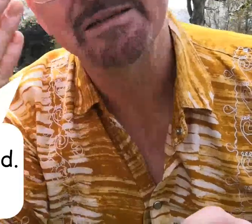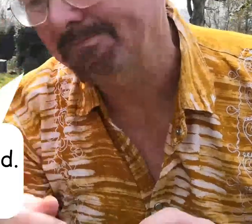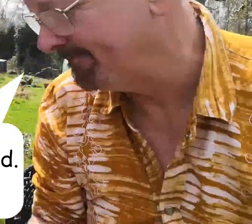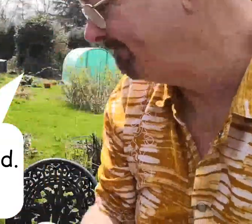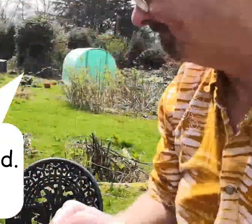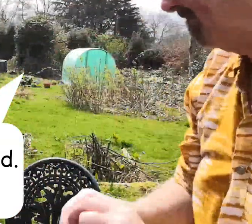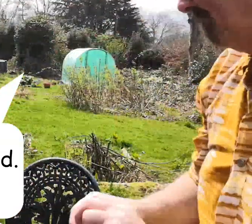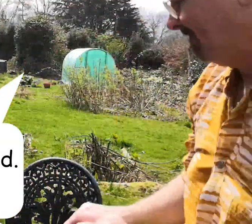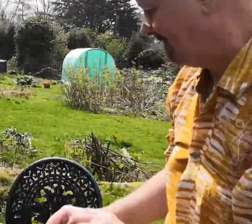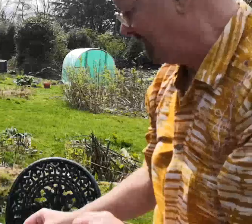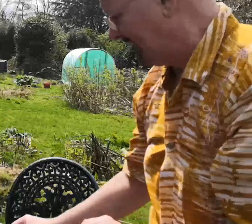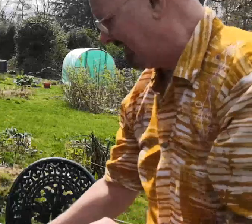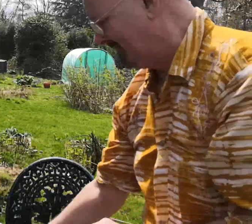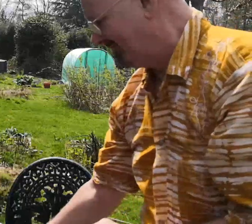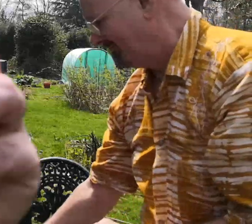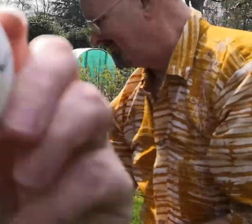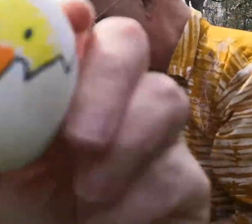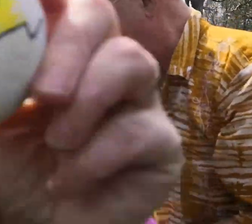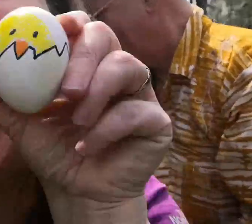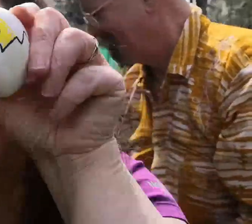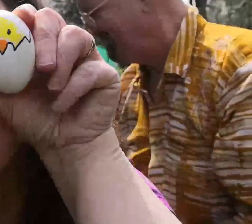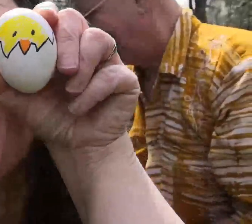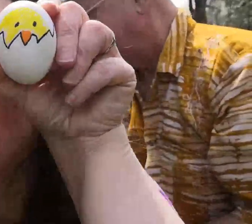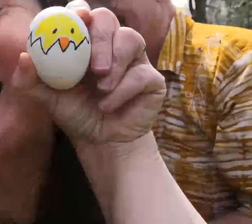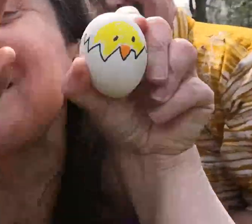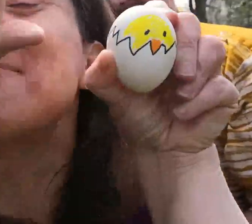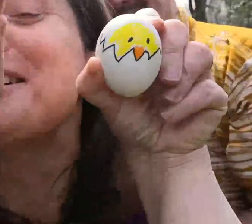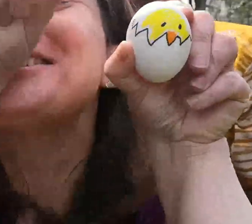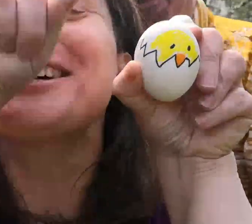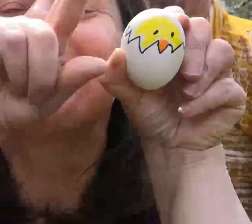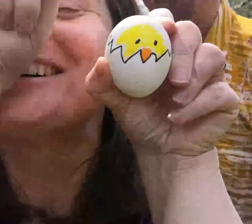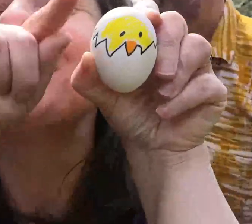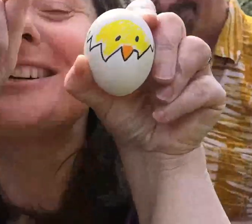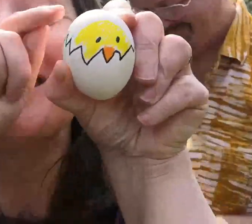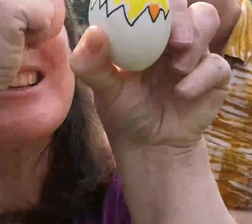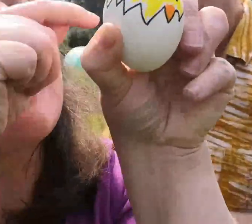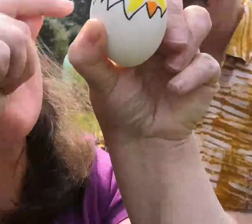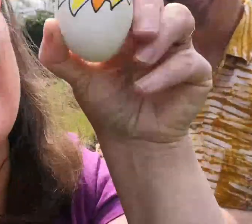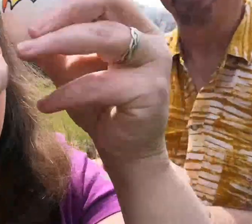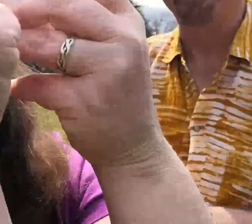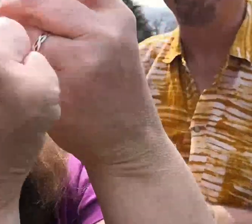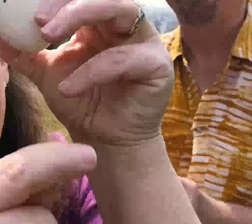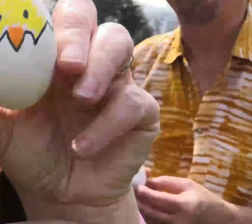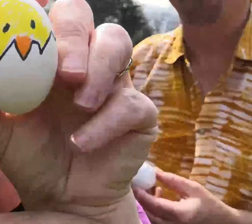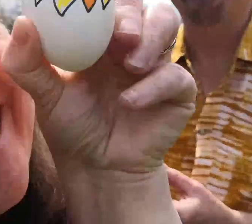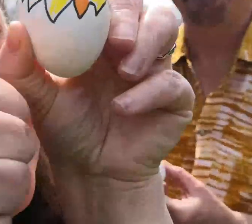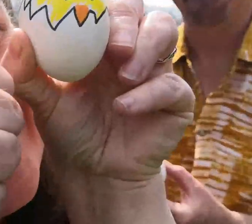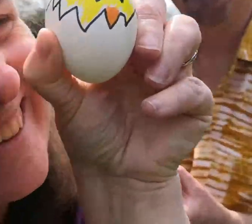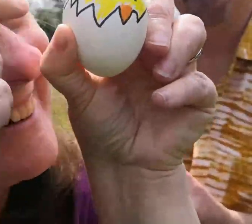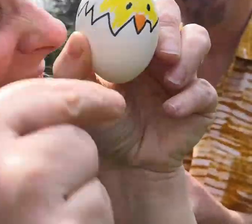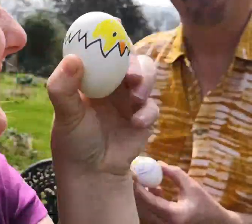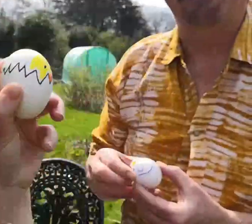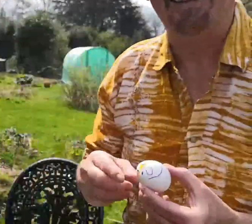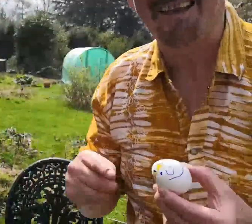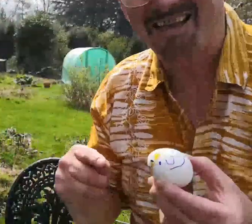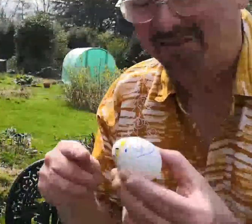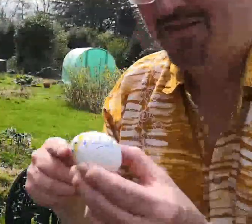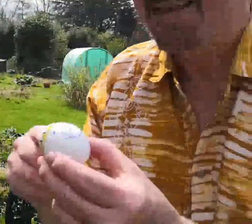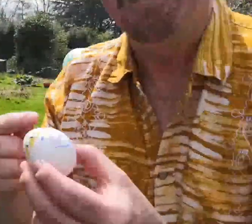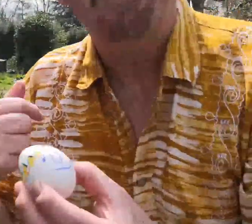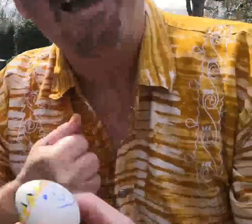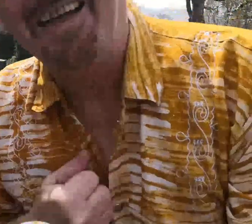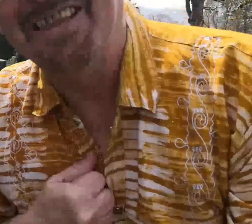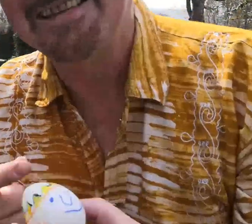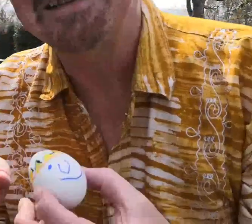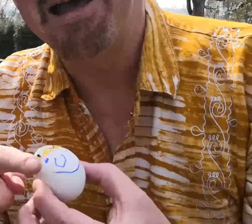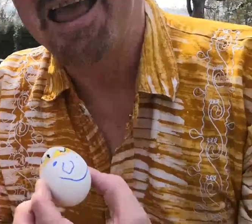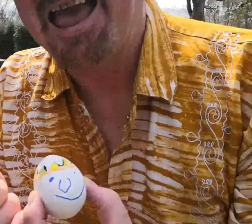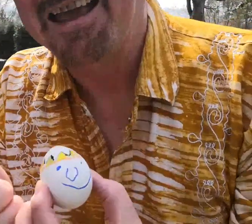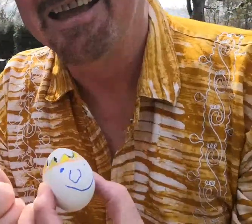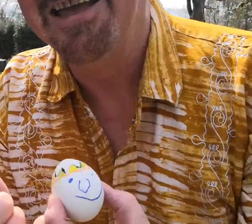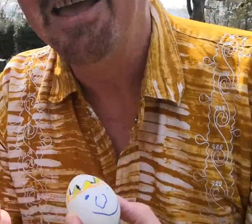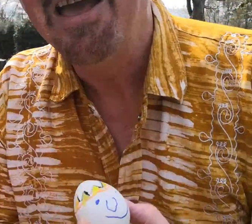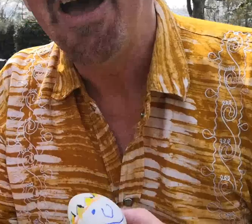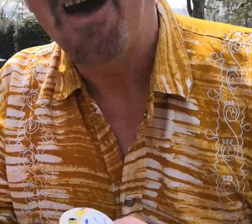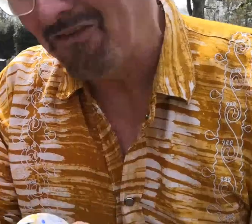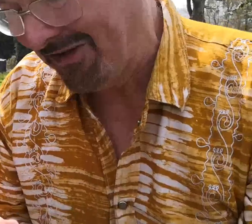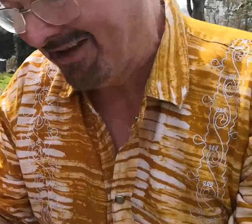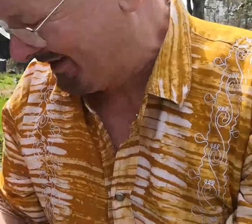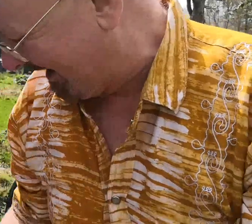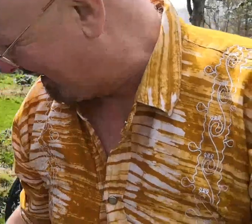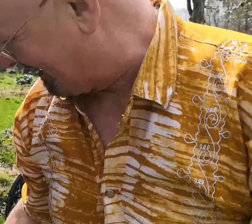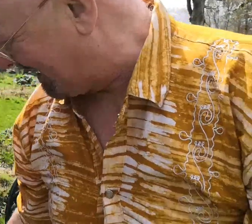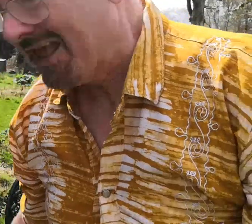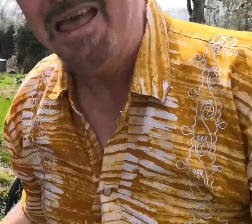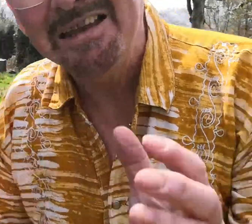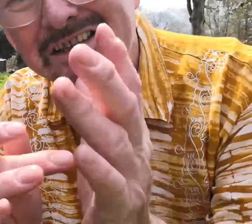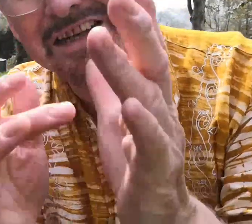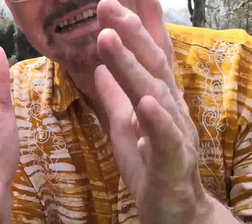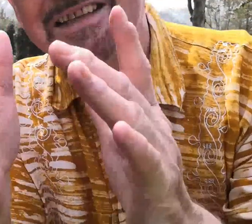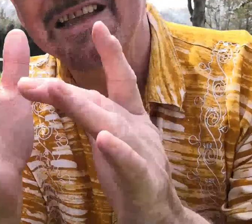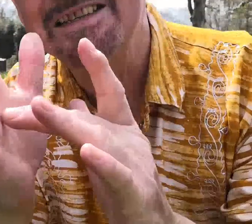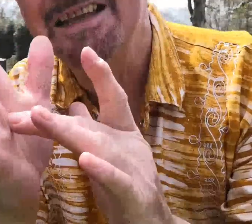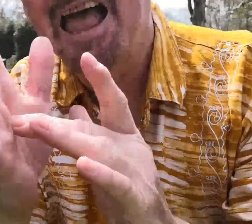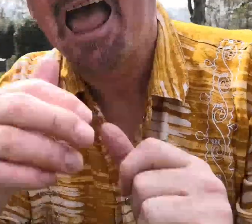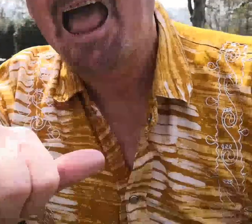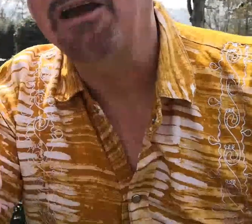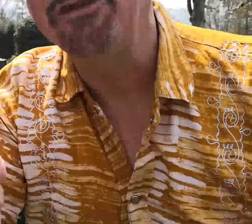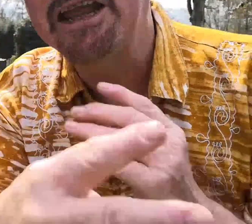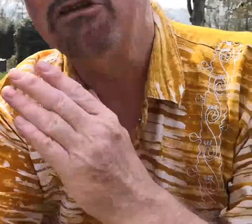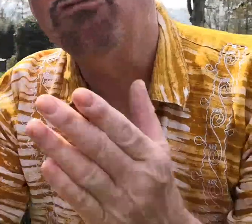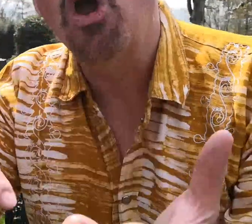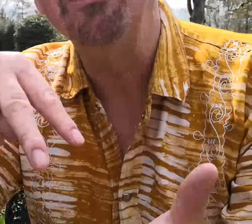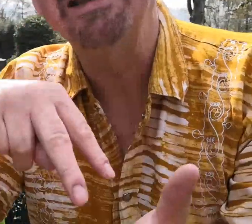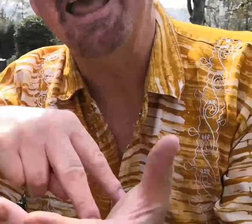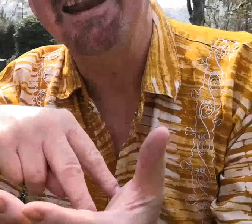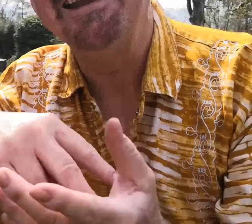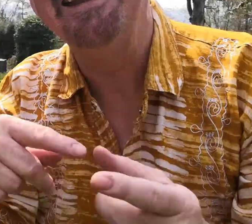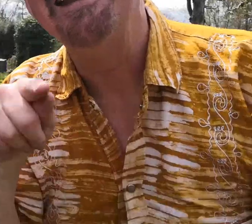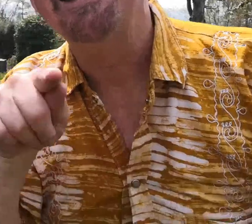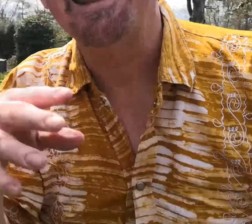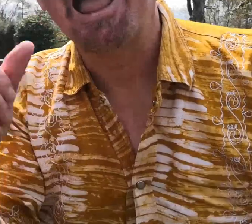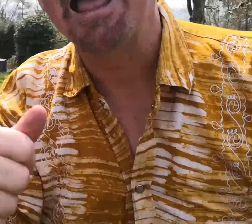this is my egg of Jesus after he rose again he has